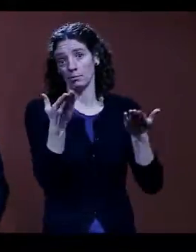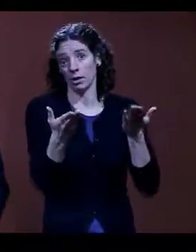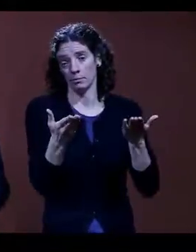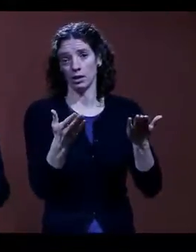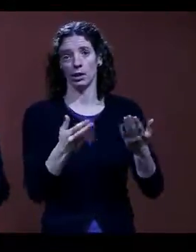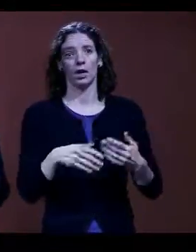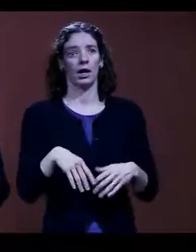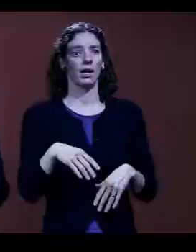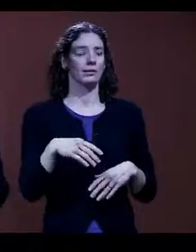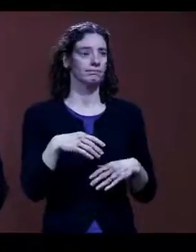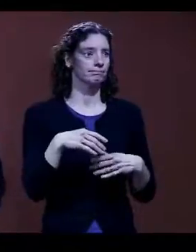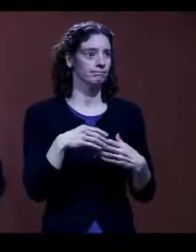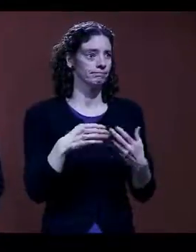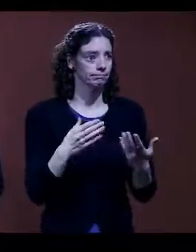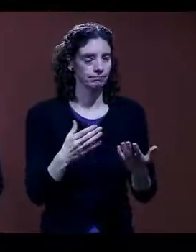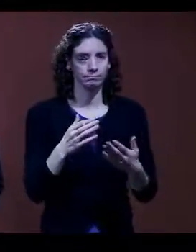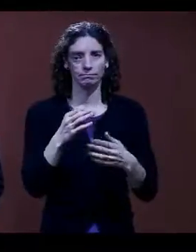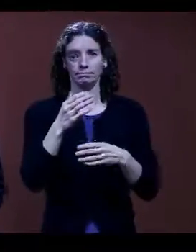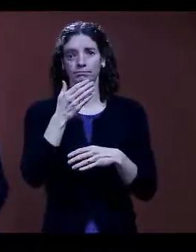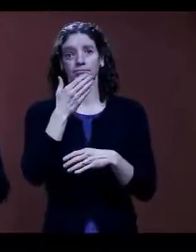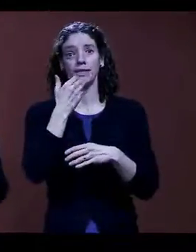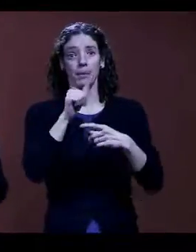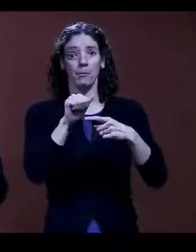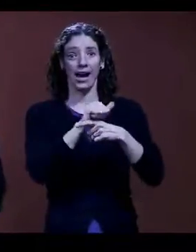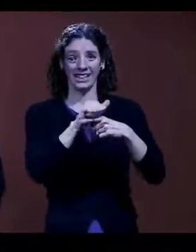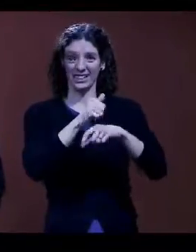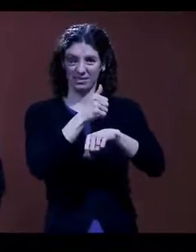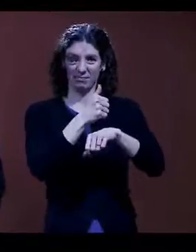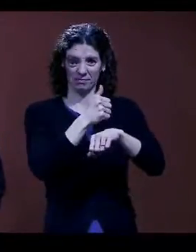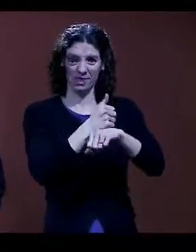increased engagement rates, teacher knowledge.